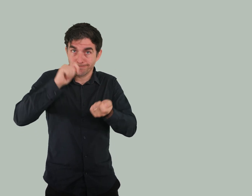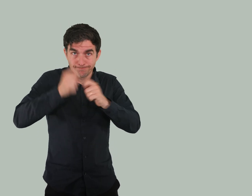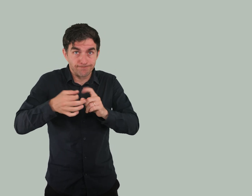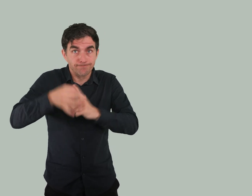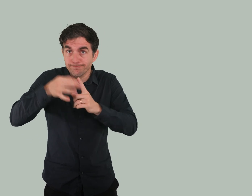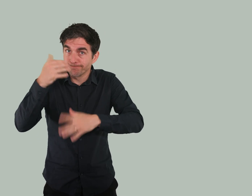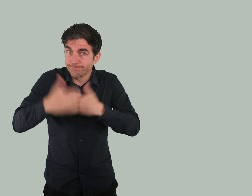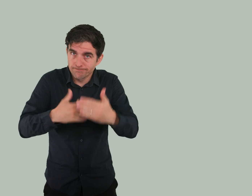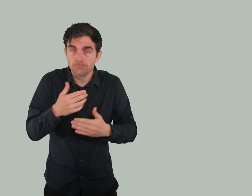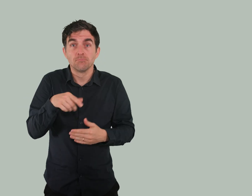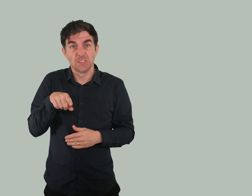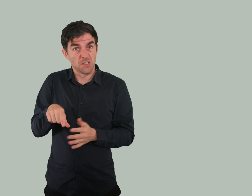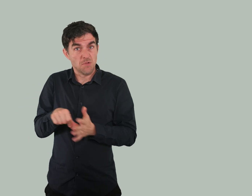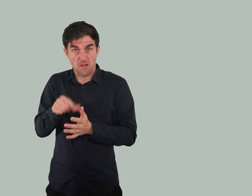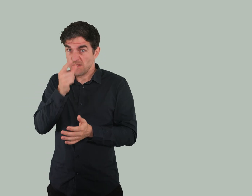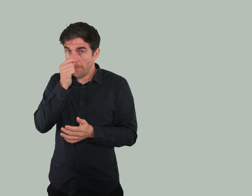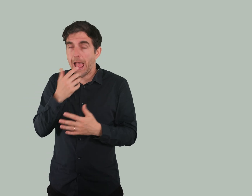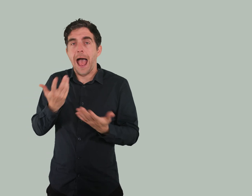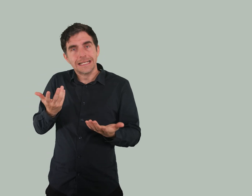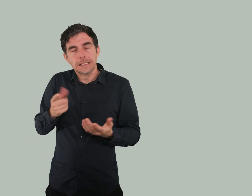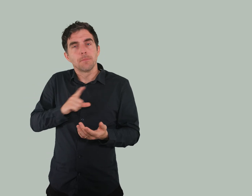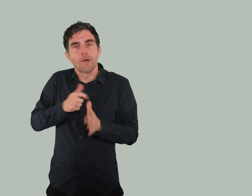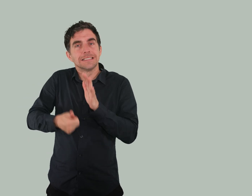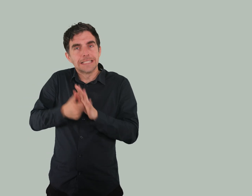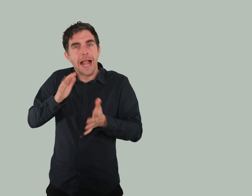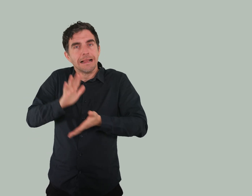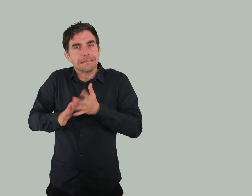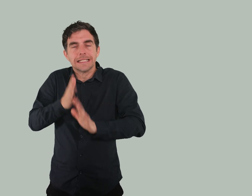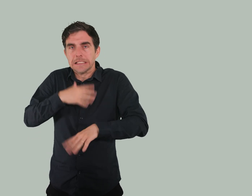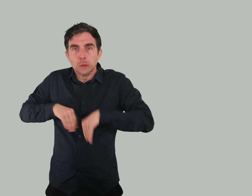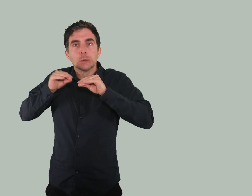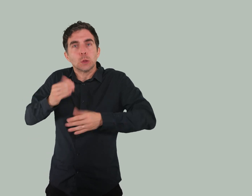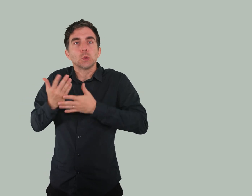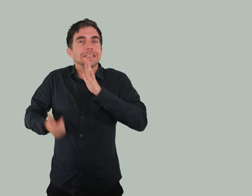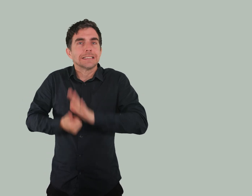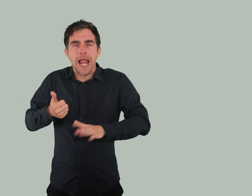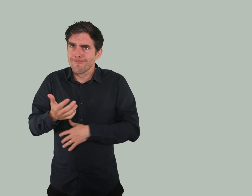It means the problem cannot be treated as one of skills alone.